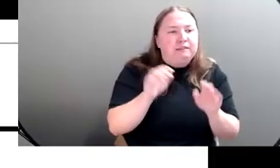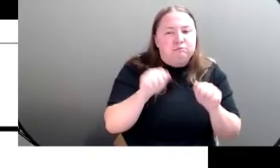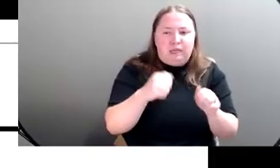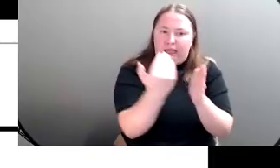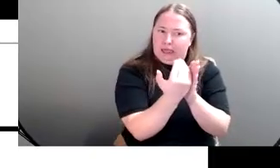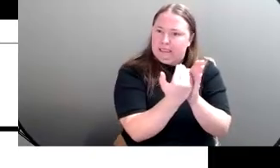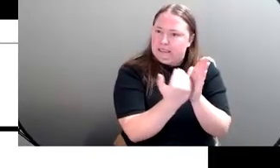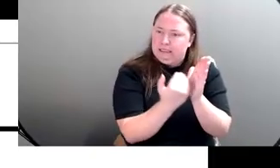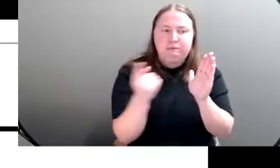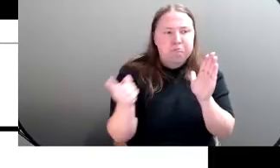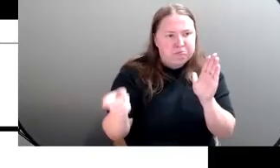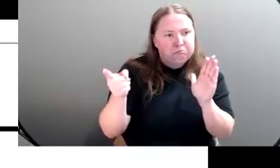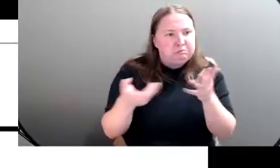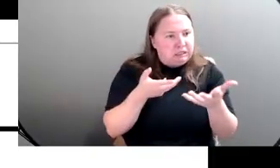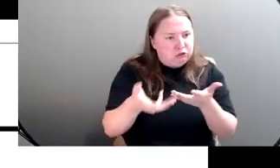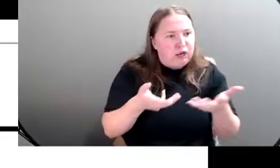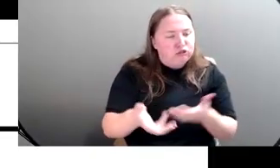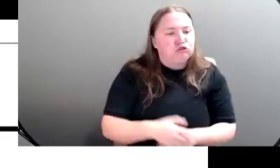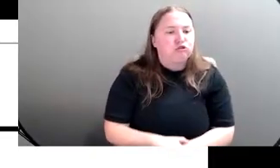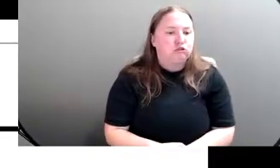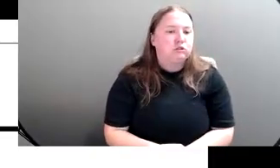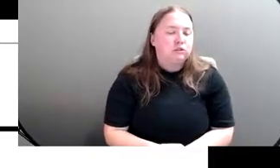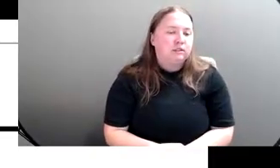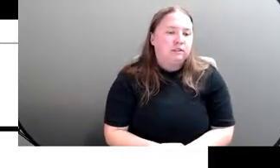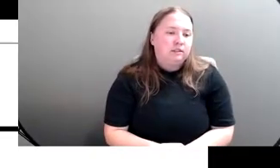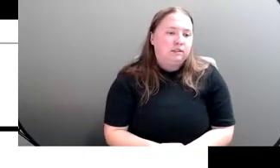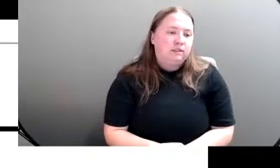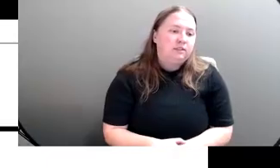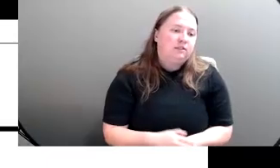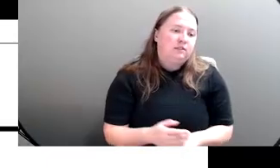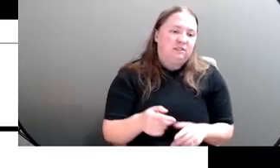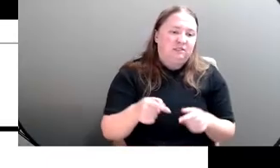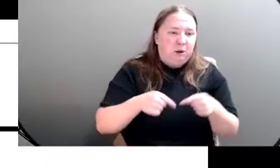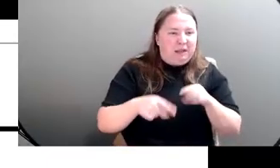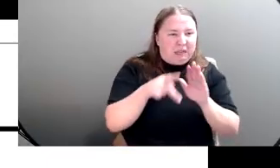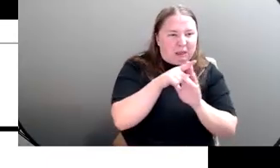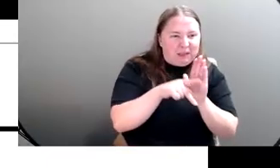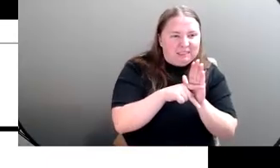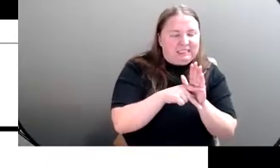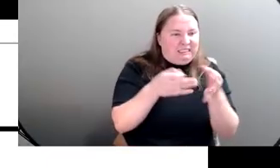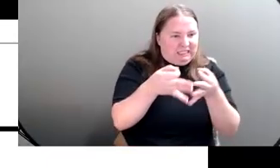And then going back to, you know, the policies and the definitions of RSI, does this